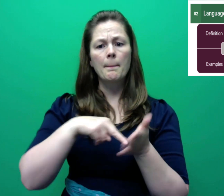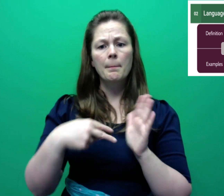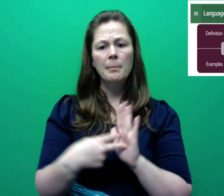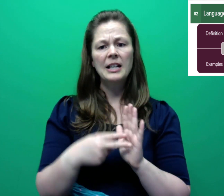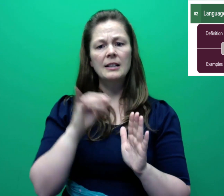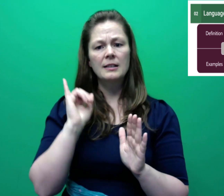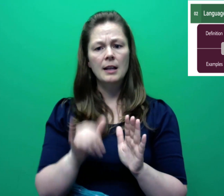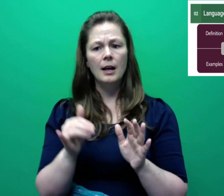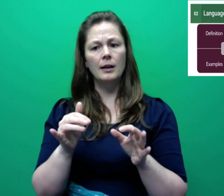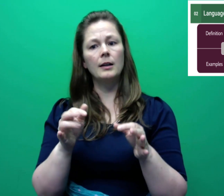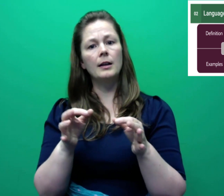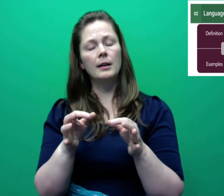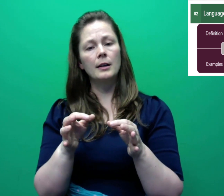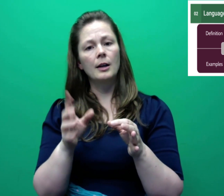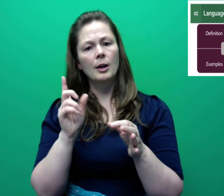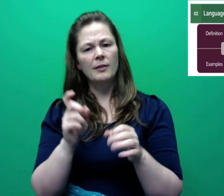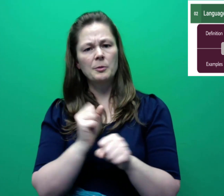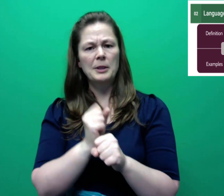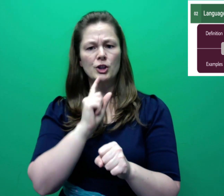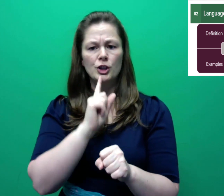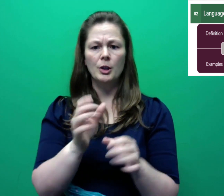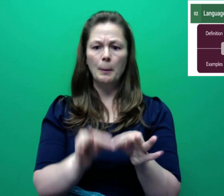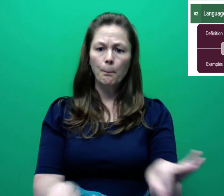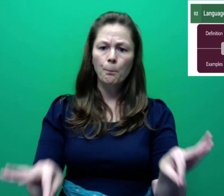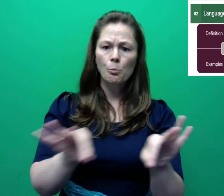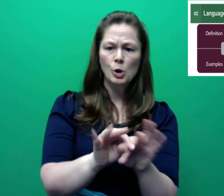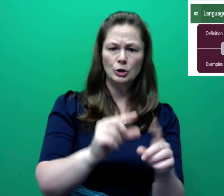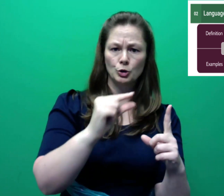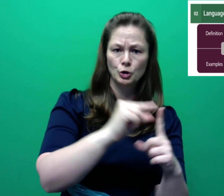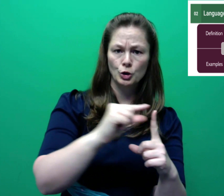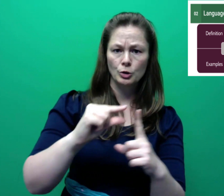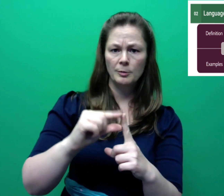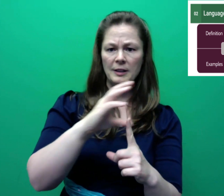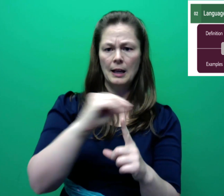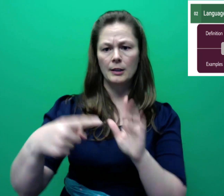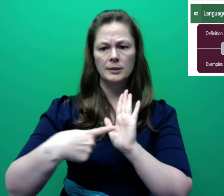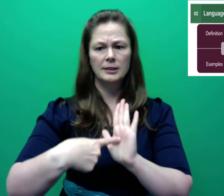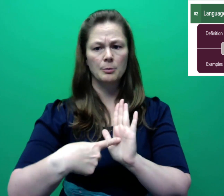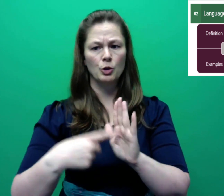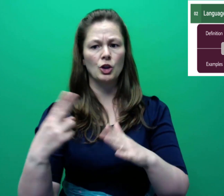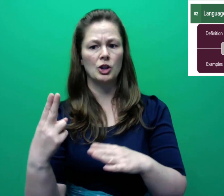The language and symbols guideline refers to ensuring that important terms